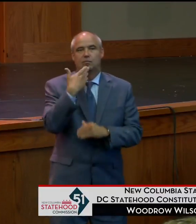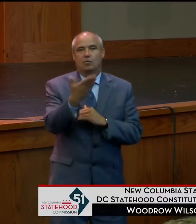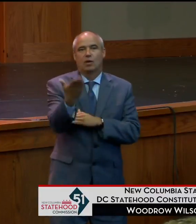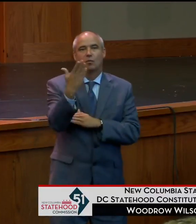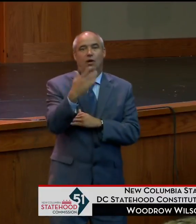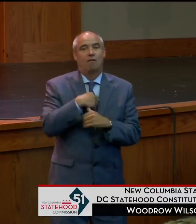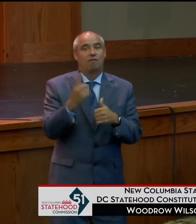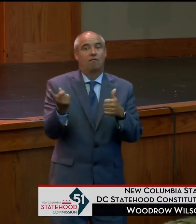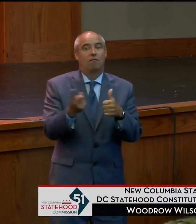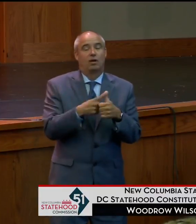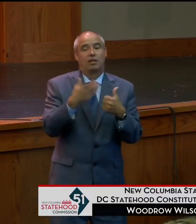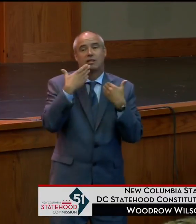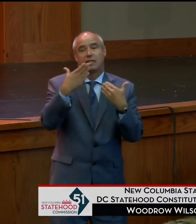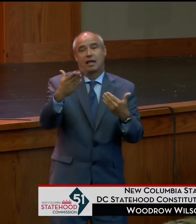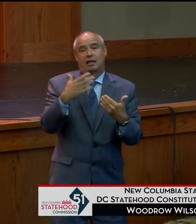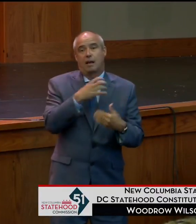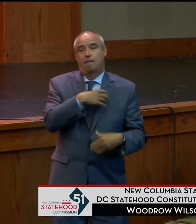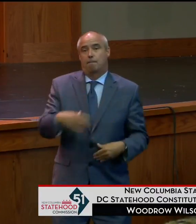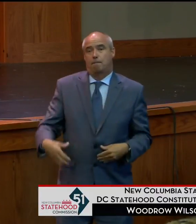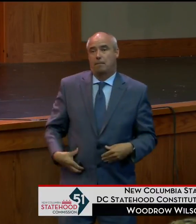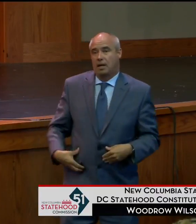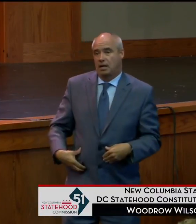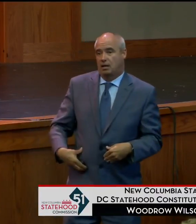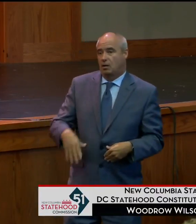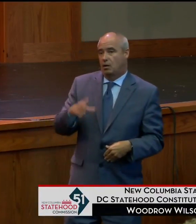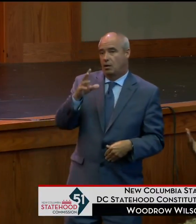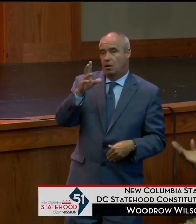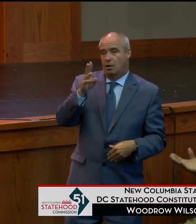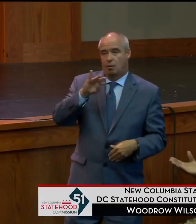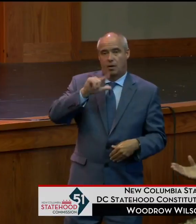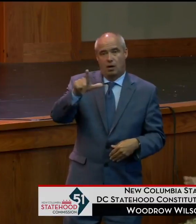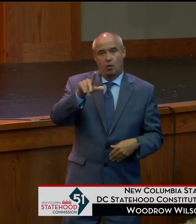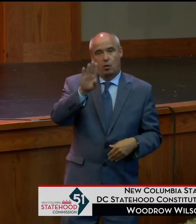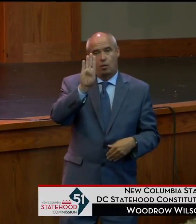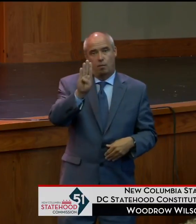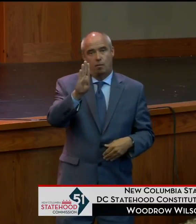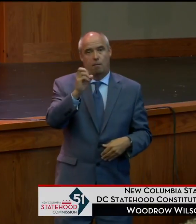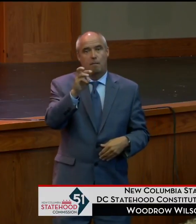I FIRST WANT TO THANK MAYOR MURIEL BOWSER AND THE COMMISSION